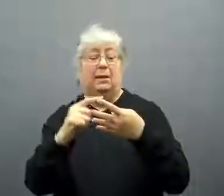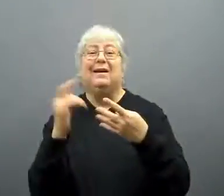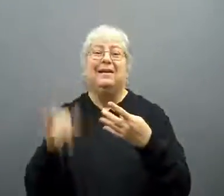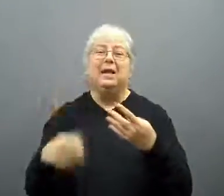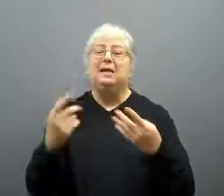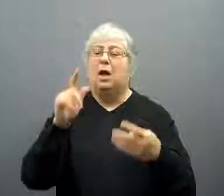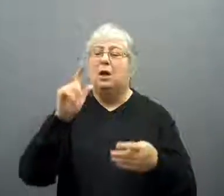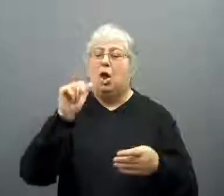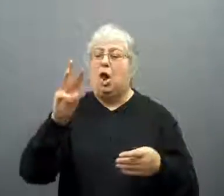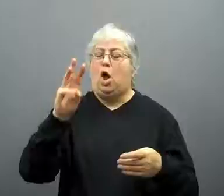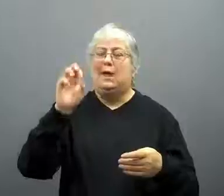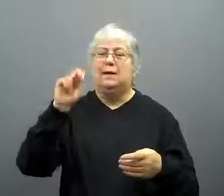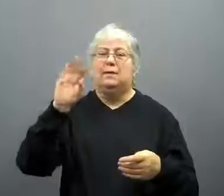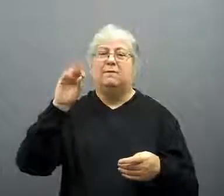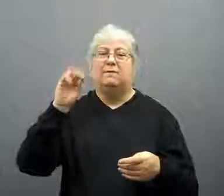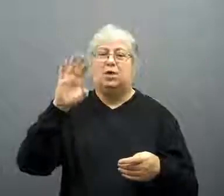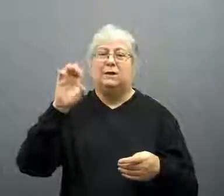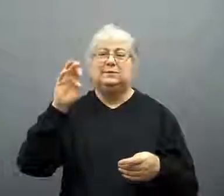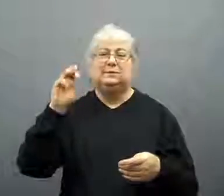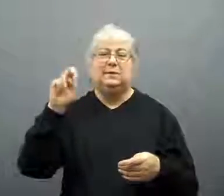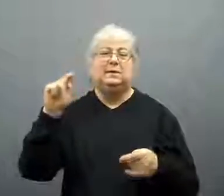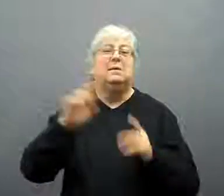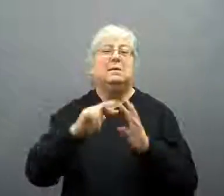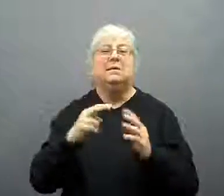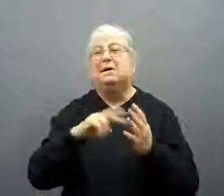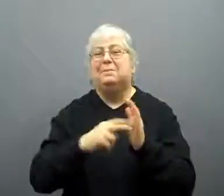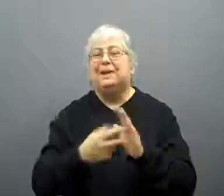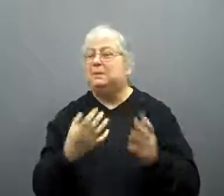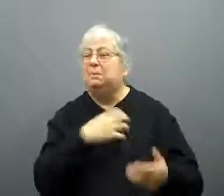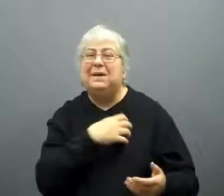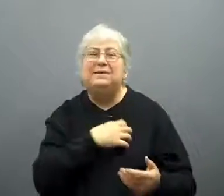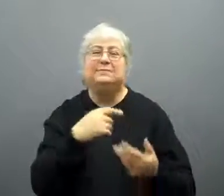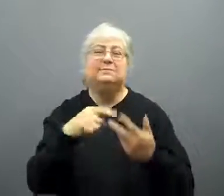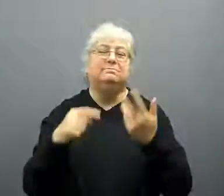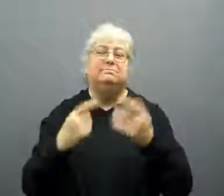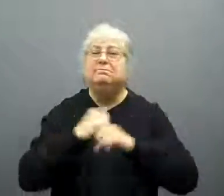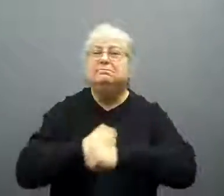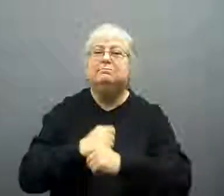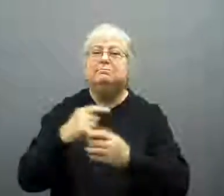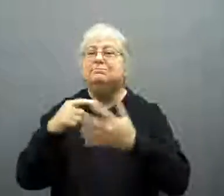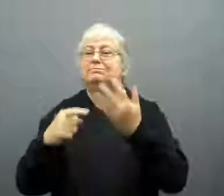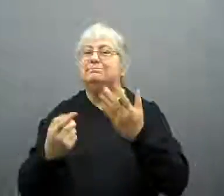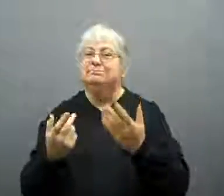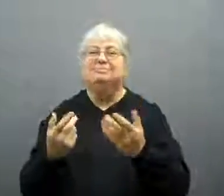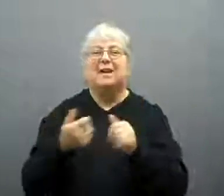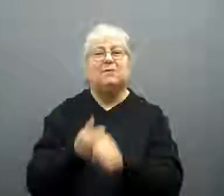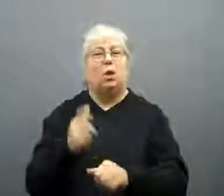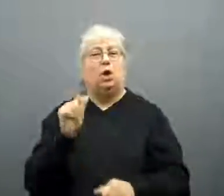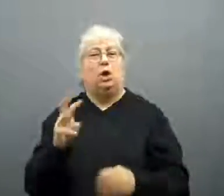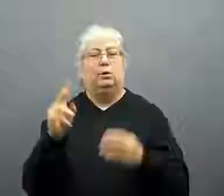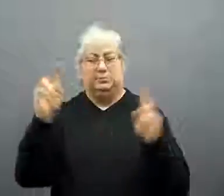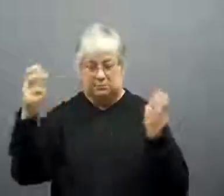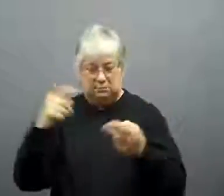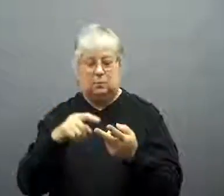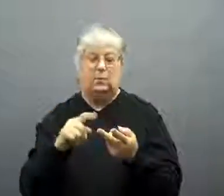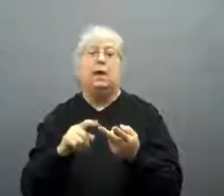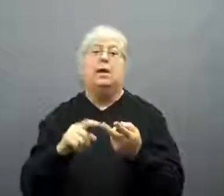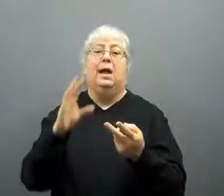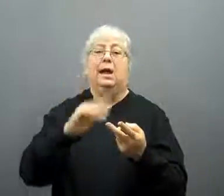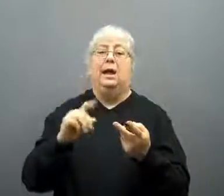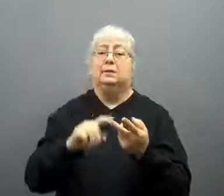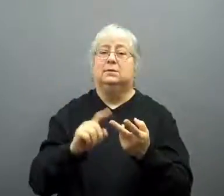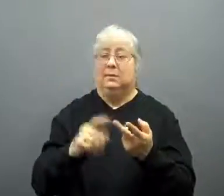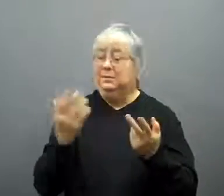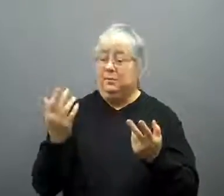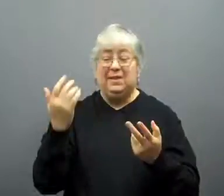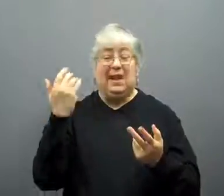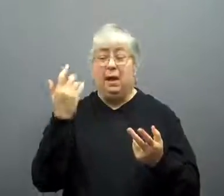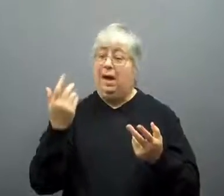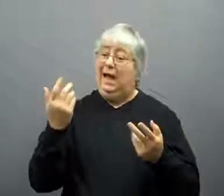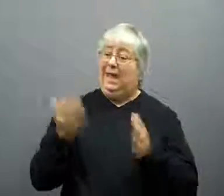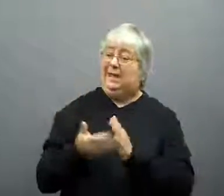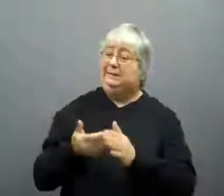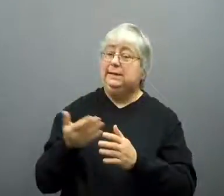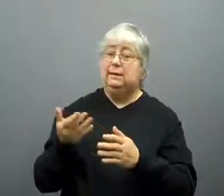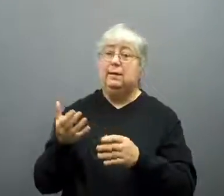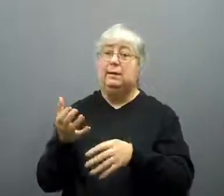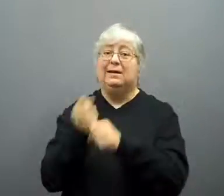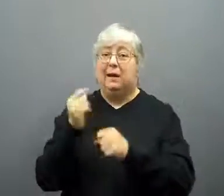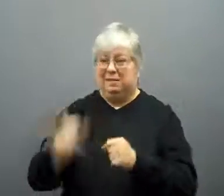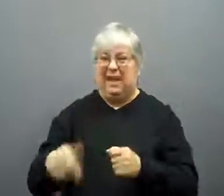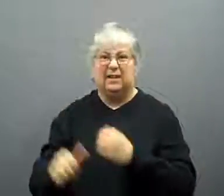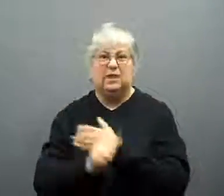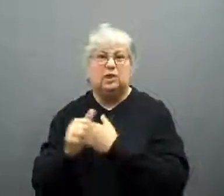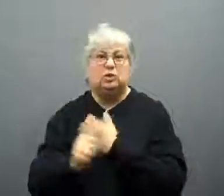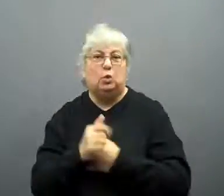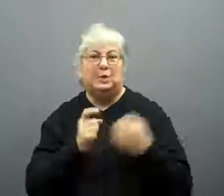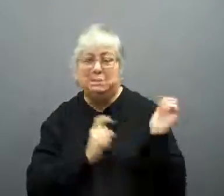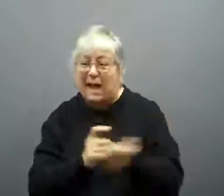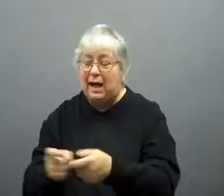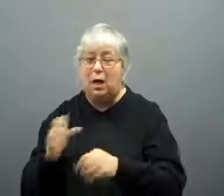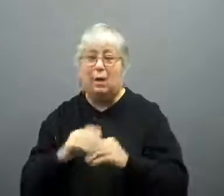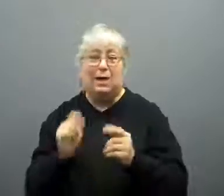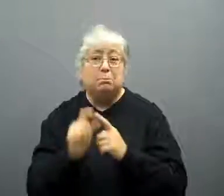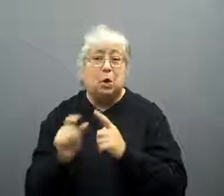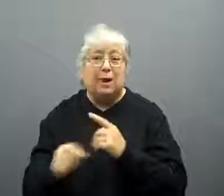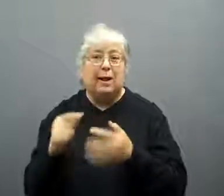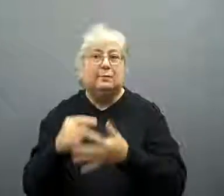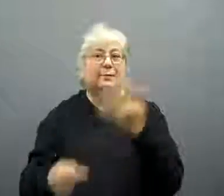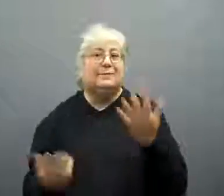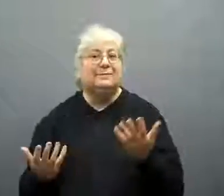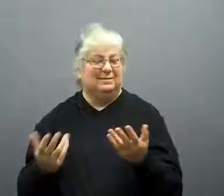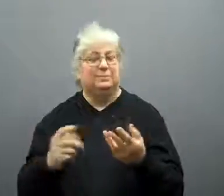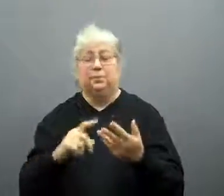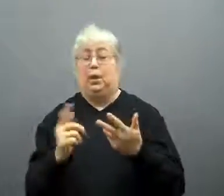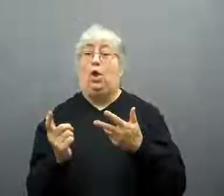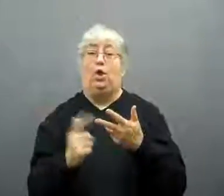law enforcement, accessibility to dangerous weapons,